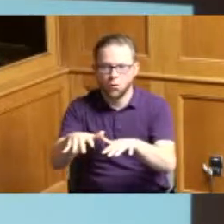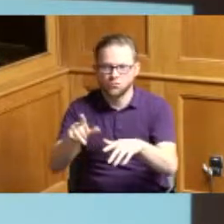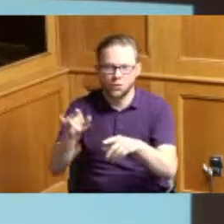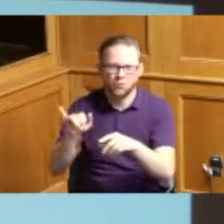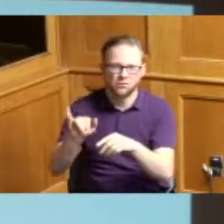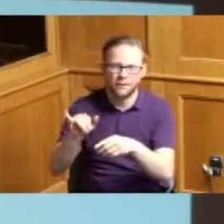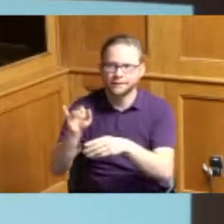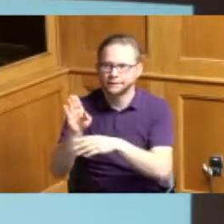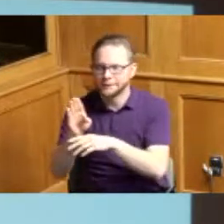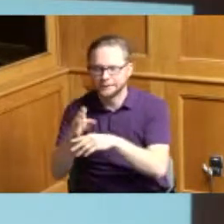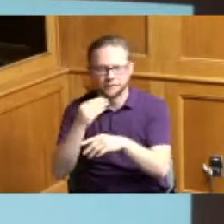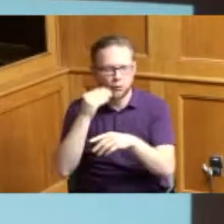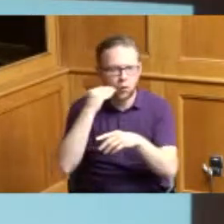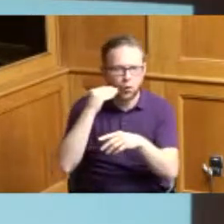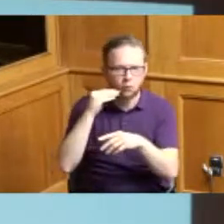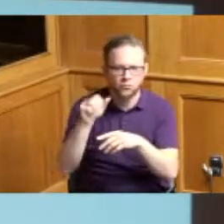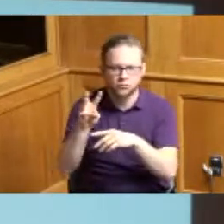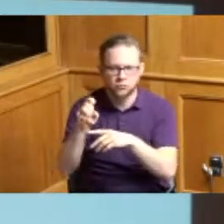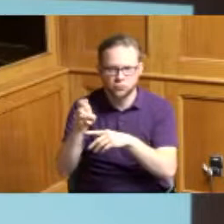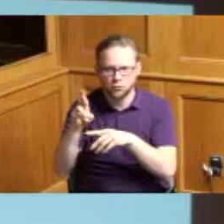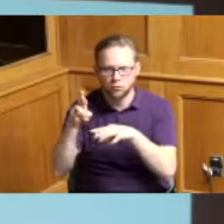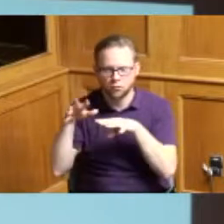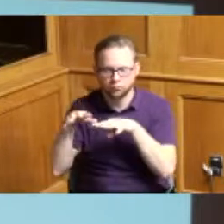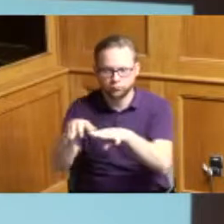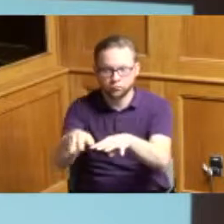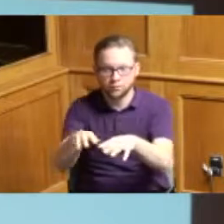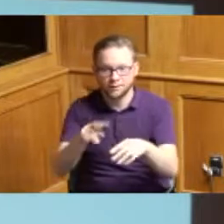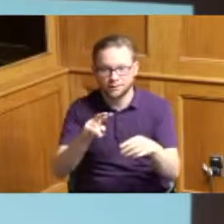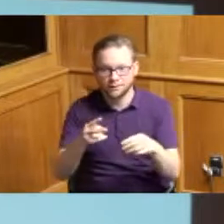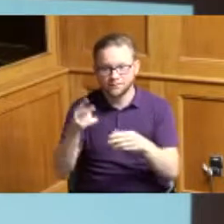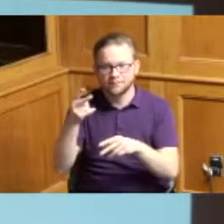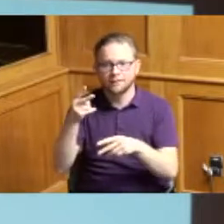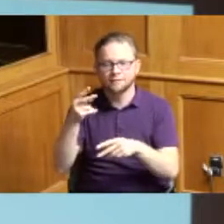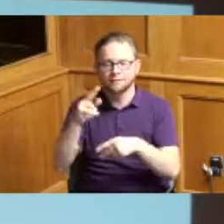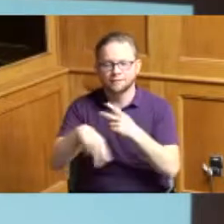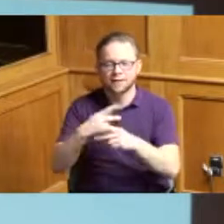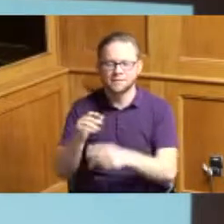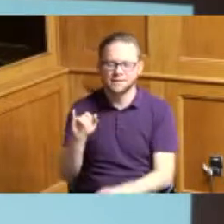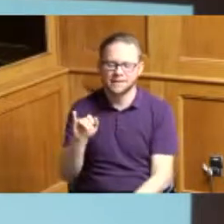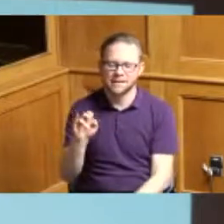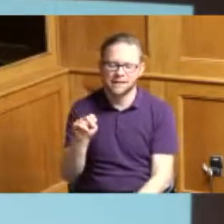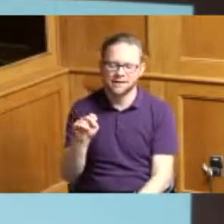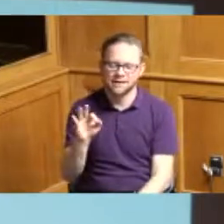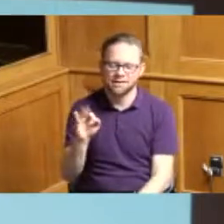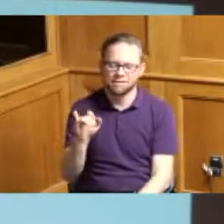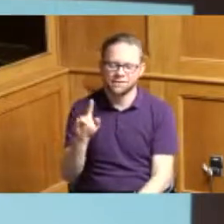into the system the second type of flow is called infiltration and inflow and usually the acronym